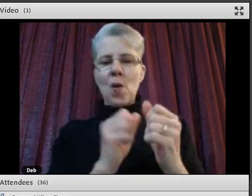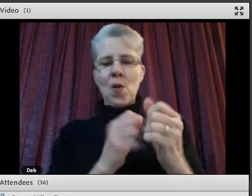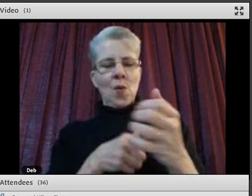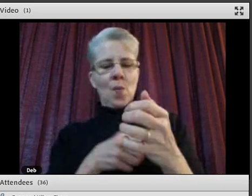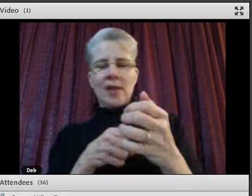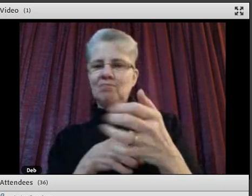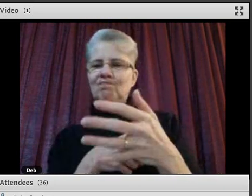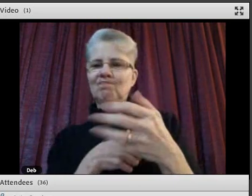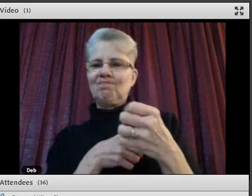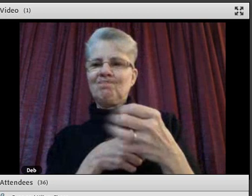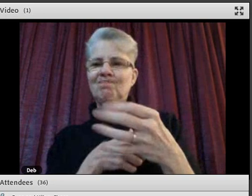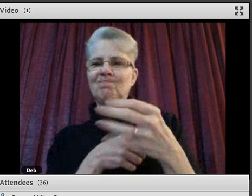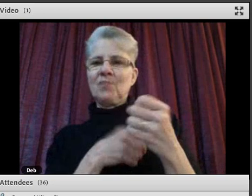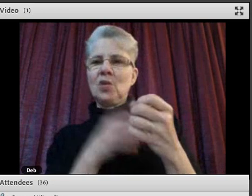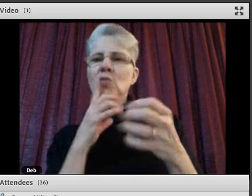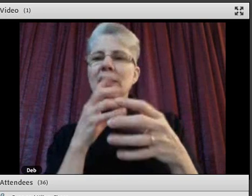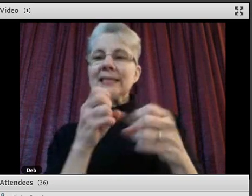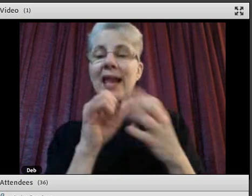And with this, you can take this